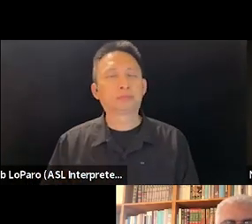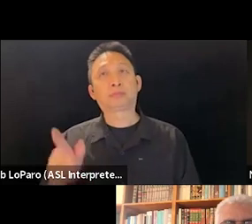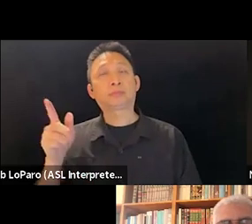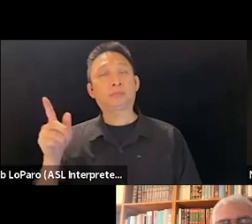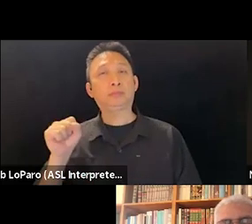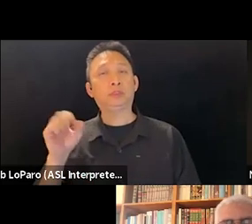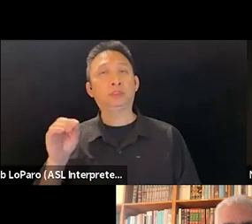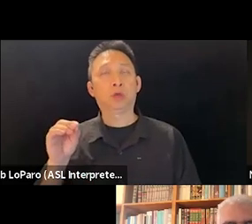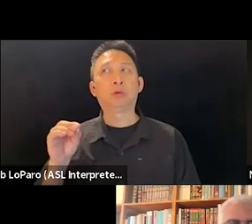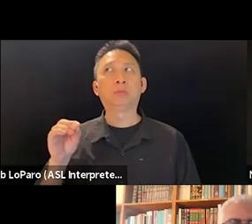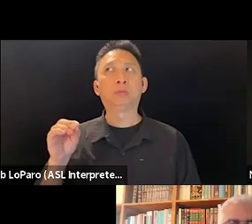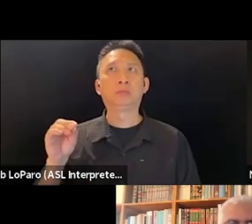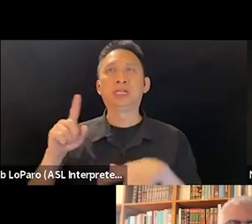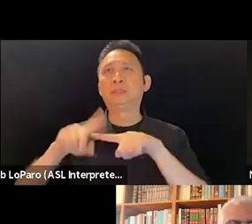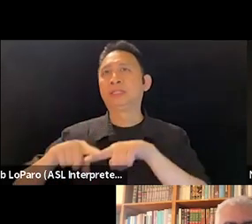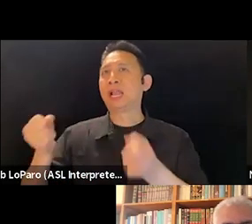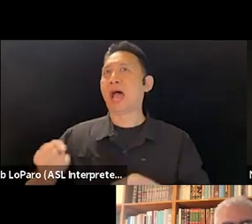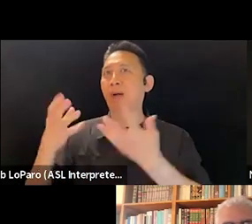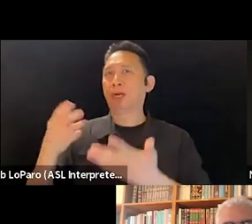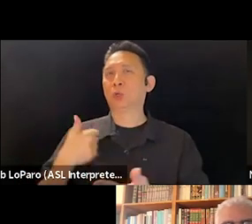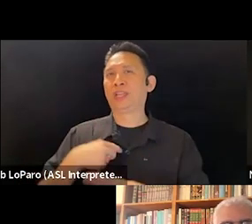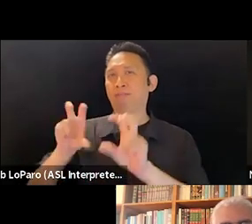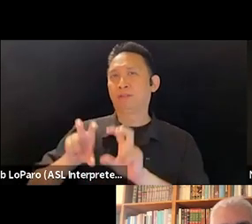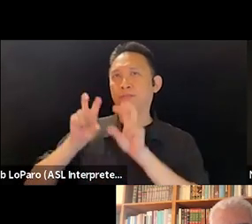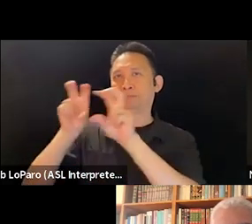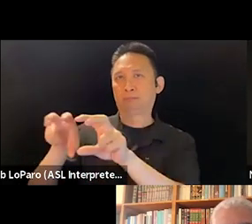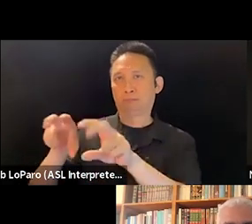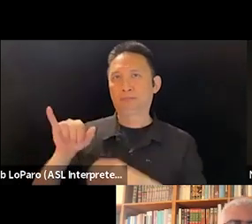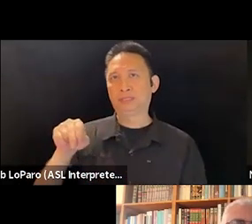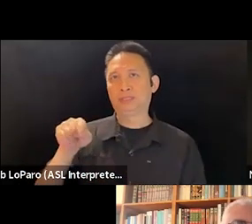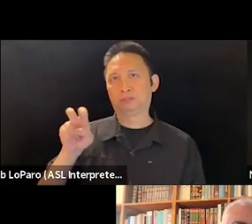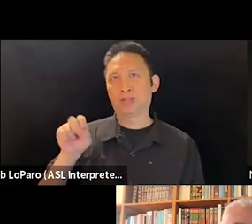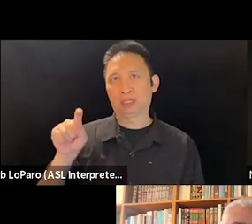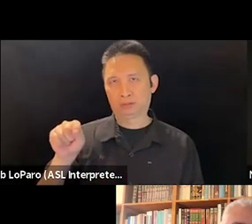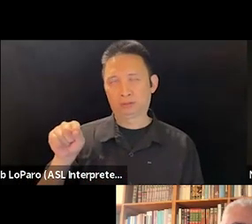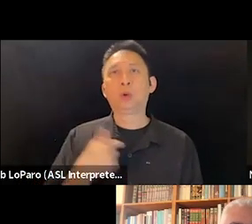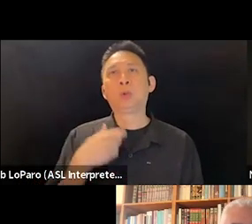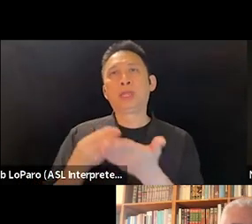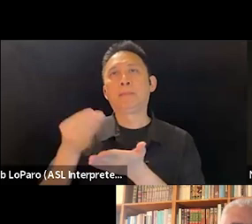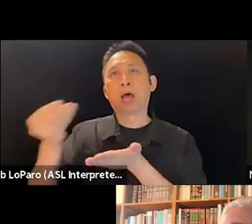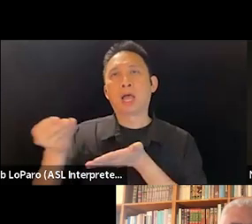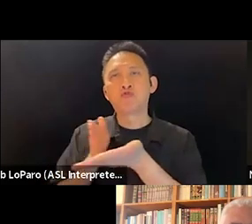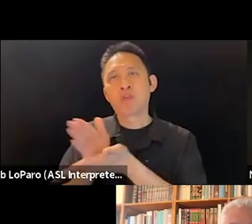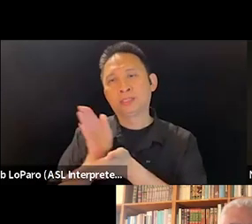how much we invest there. We invest, so we buy rights here. So the rights we buy its all for the MENA.